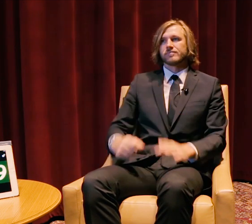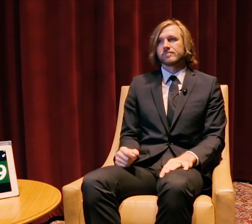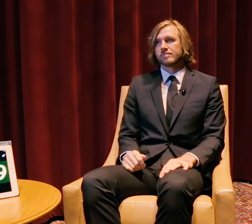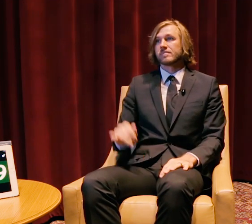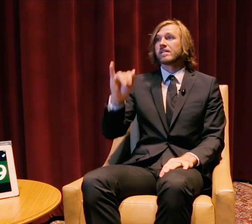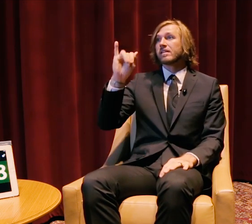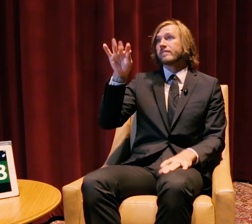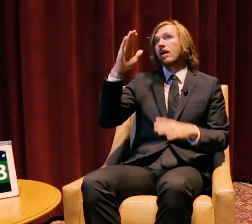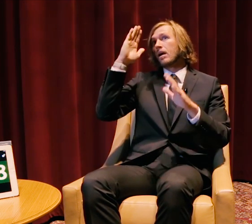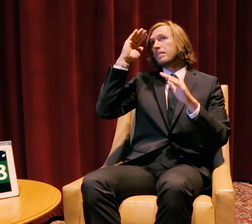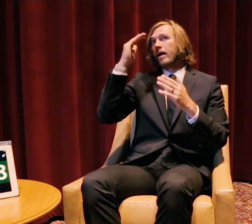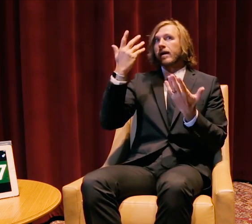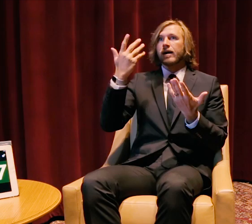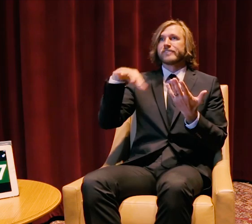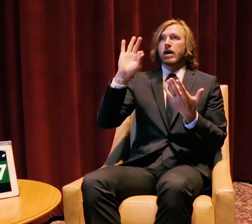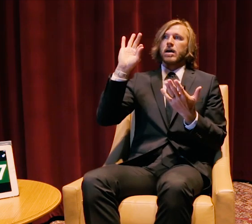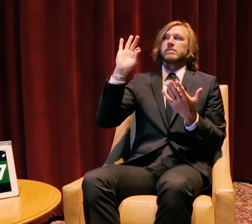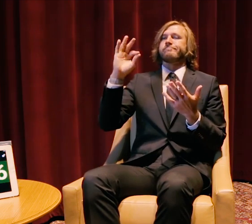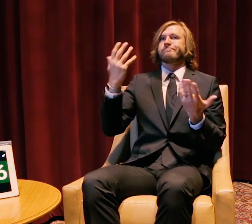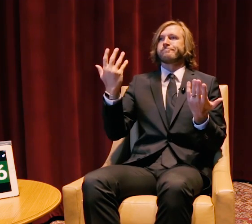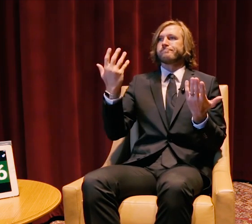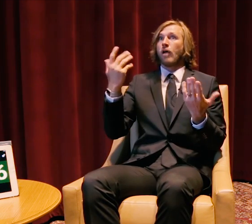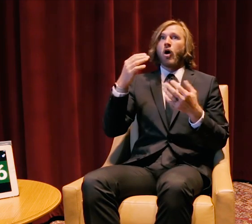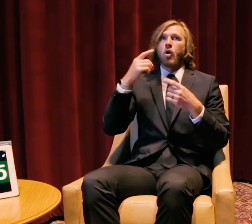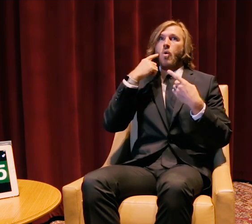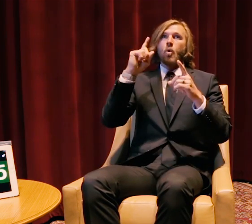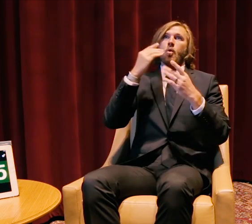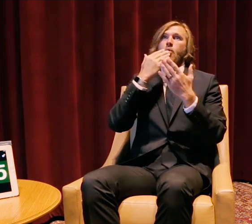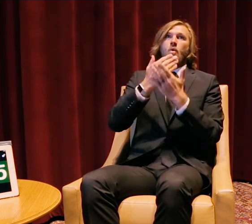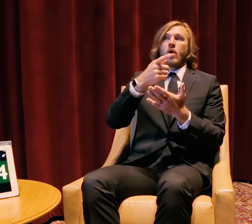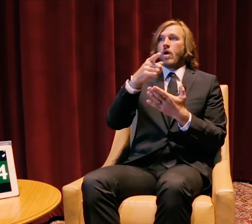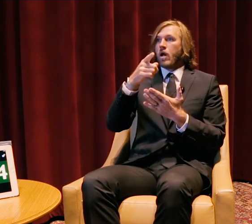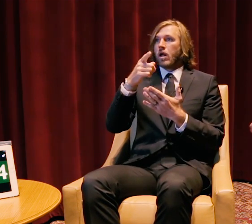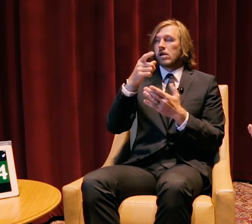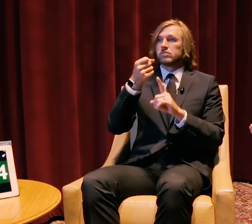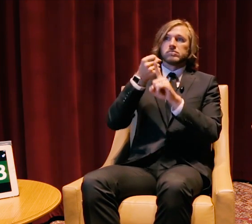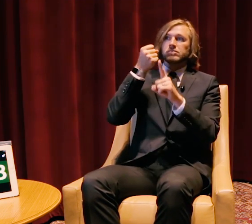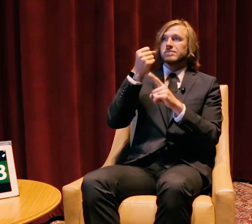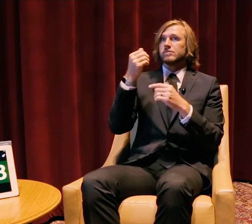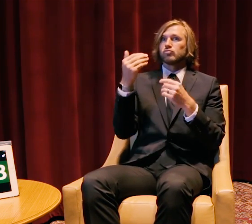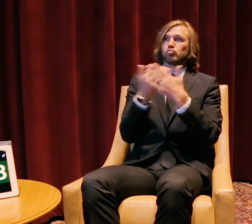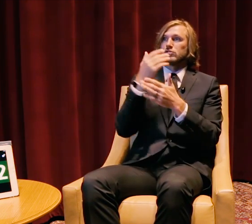If you're expecting to find the next great thing, the next GE, you know,